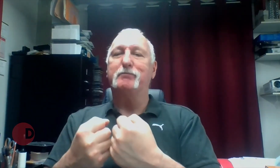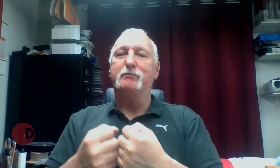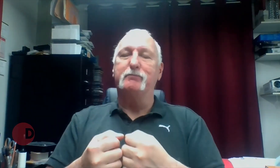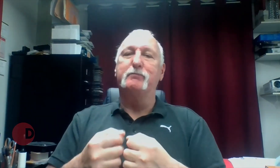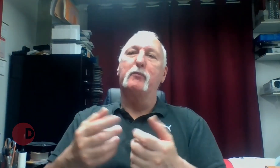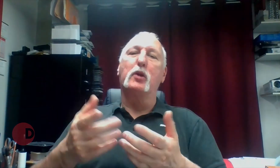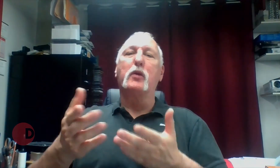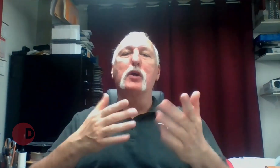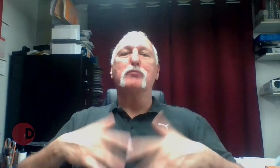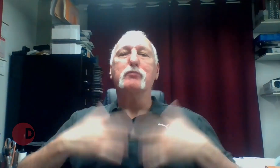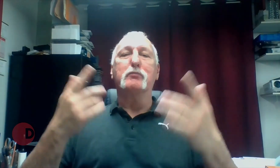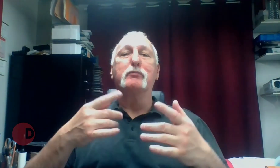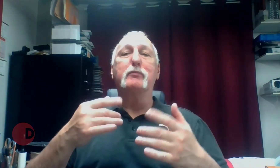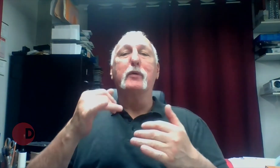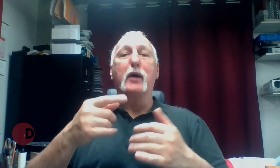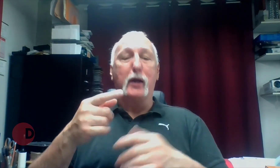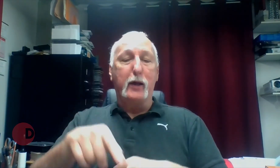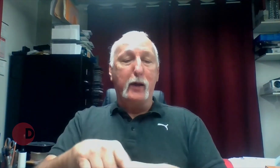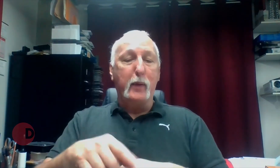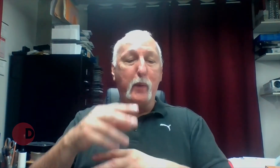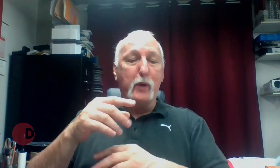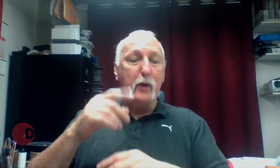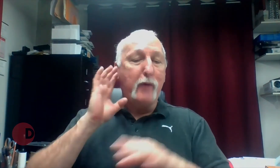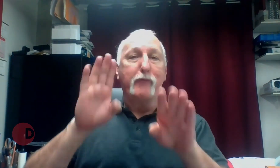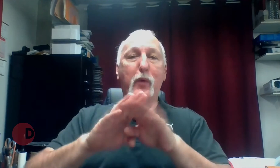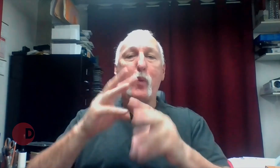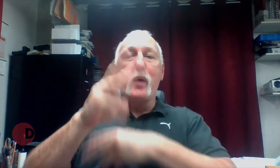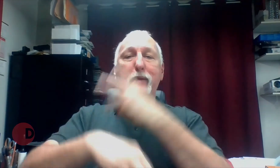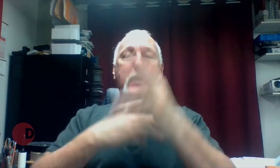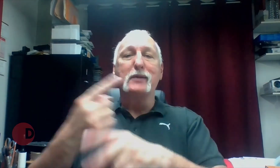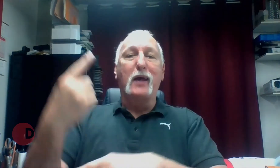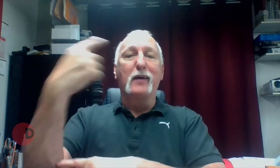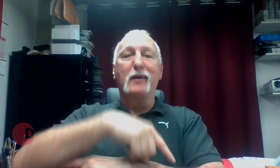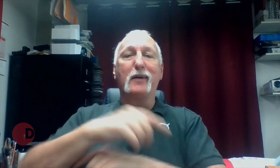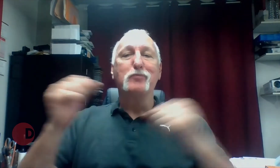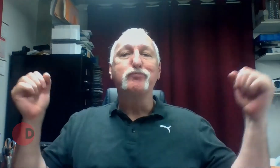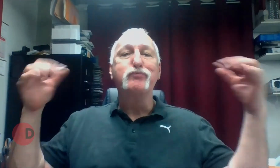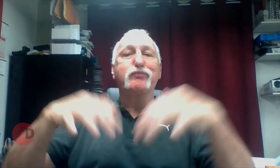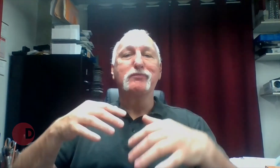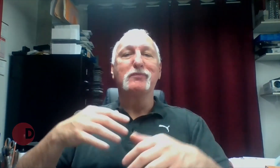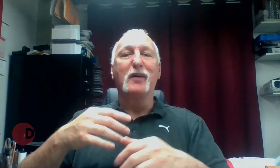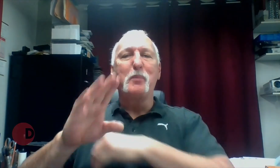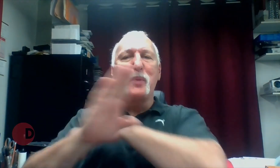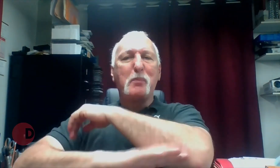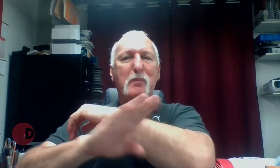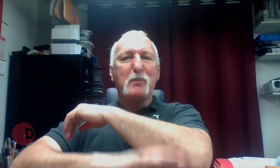parties, presentations and office space.